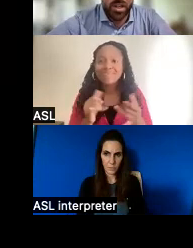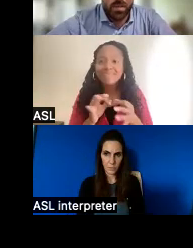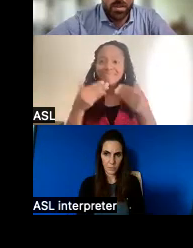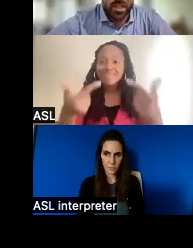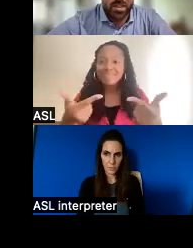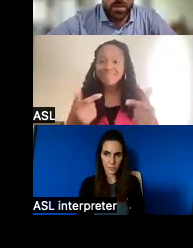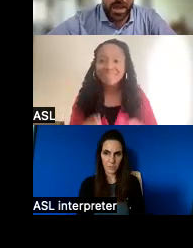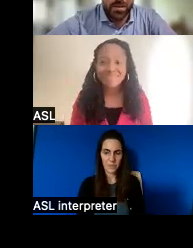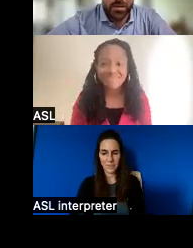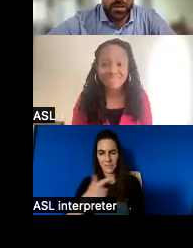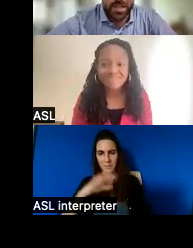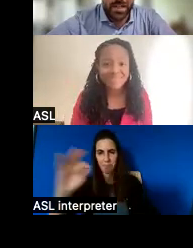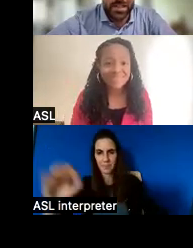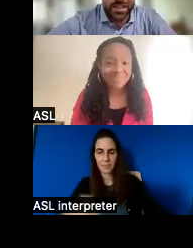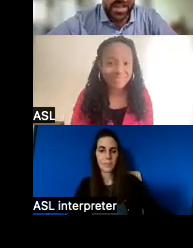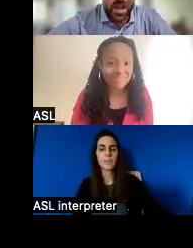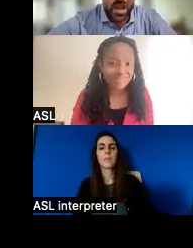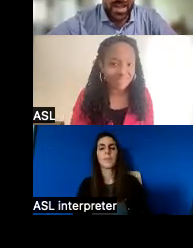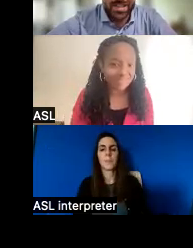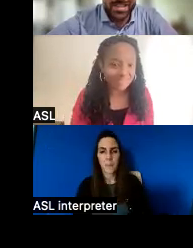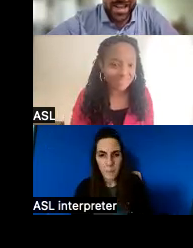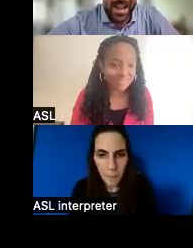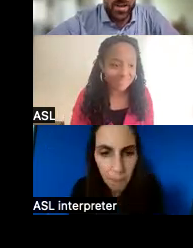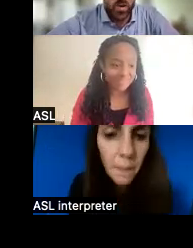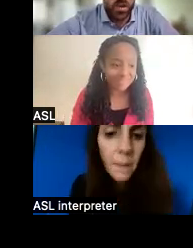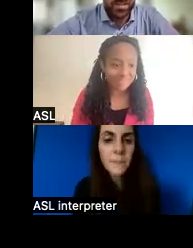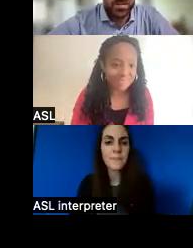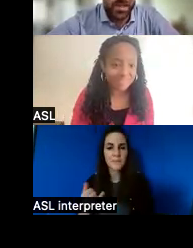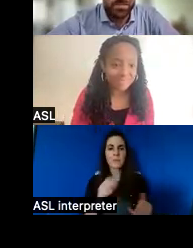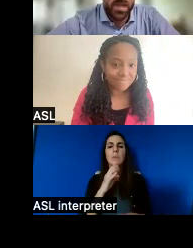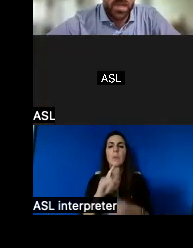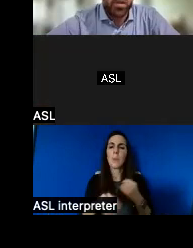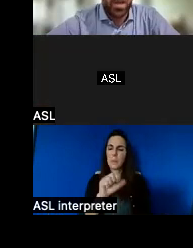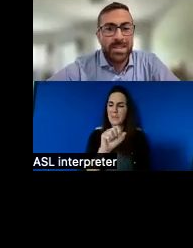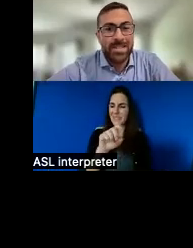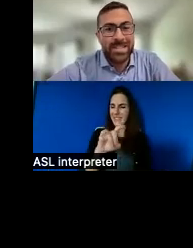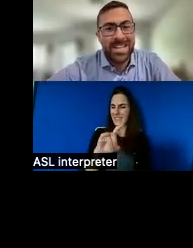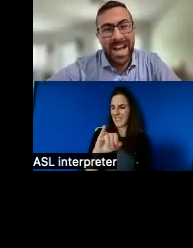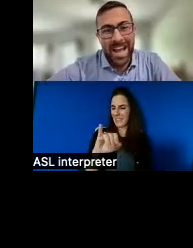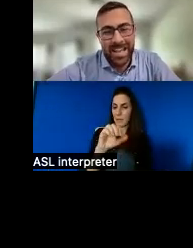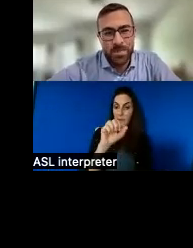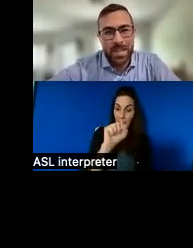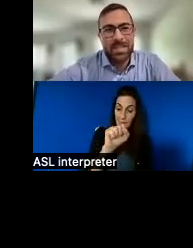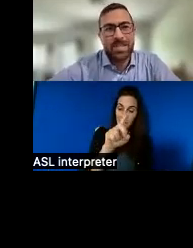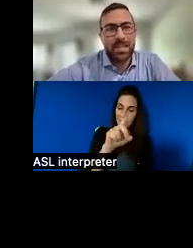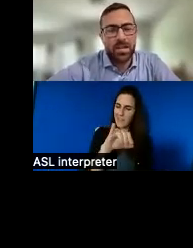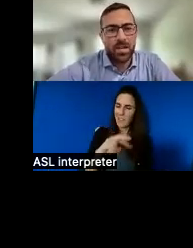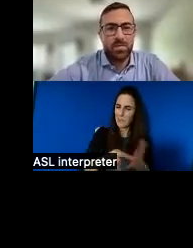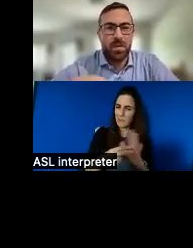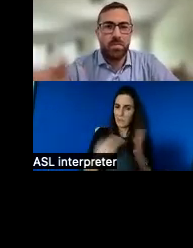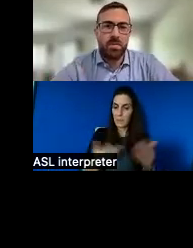I'm just going to jump back to it for a second it says SSDI what is it mean so SSDI is income from